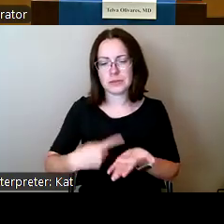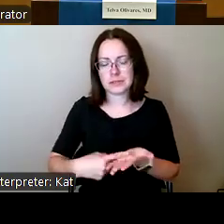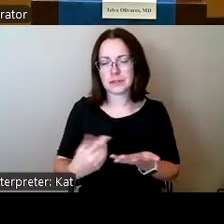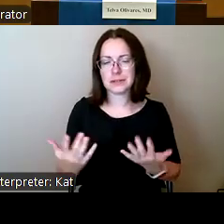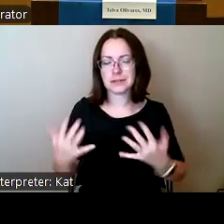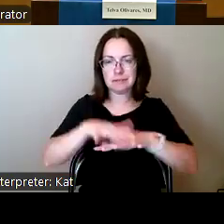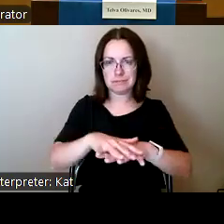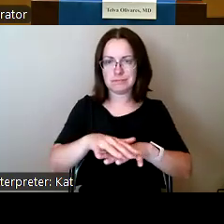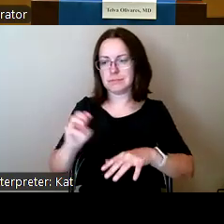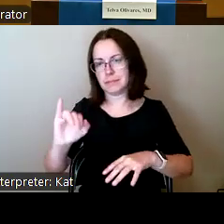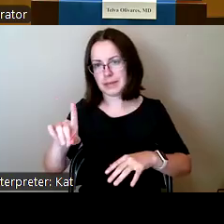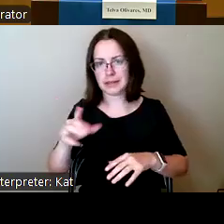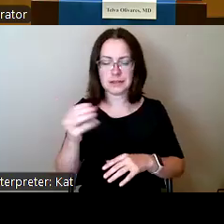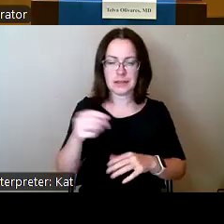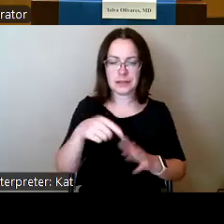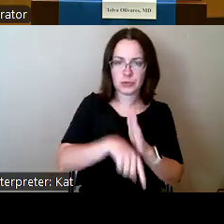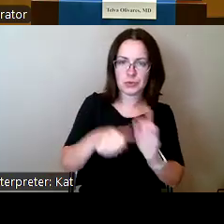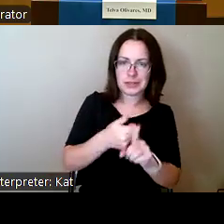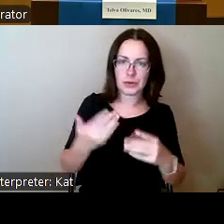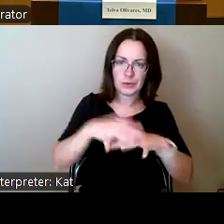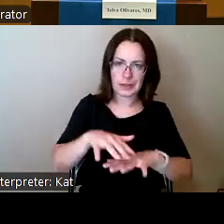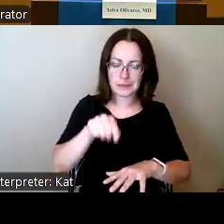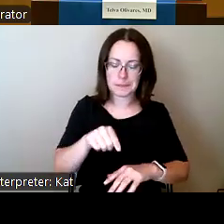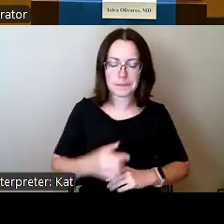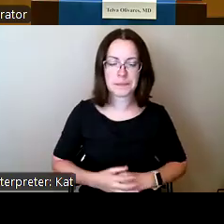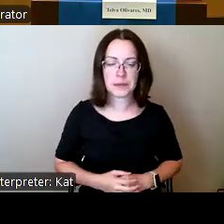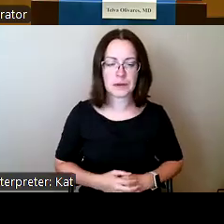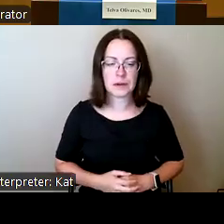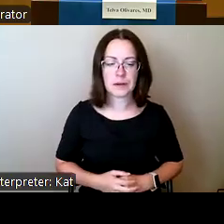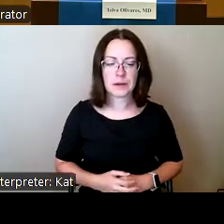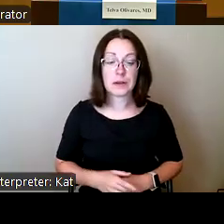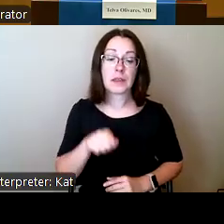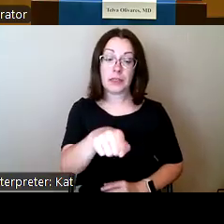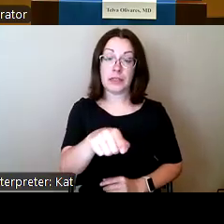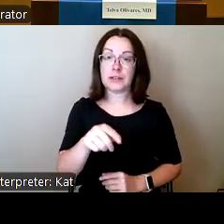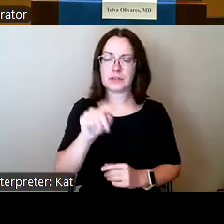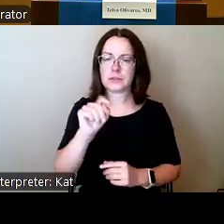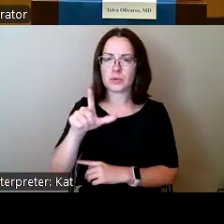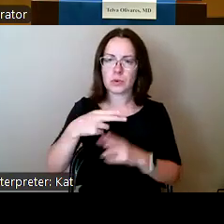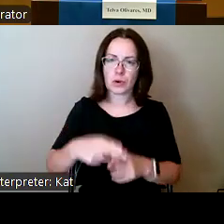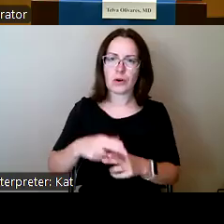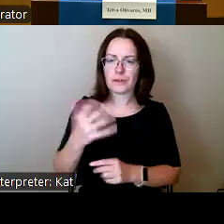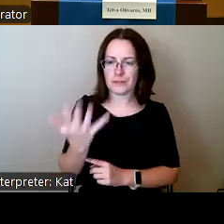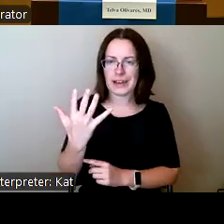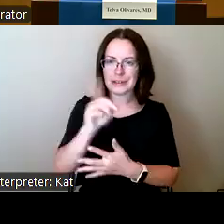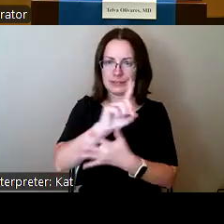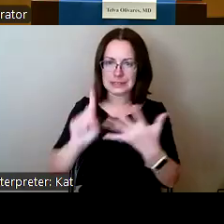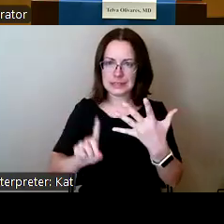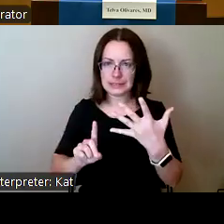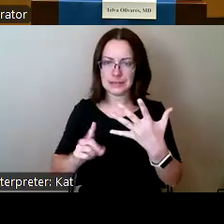with maid and we've this this is something just a tool called the 5Ds that we use in thinking and